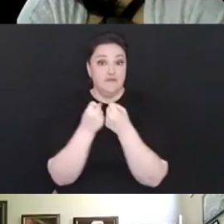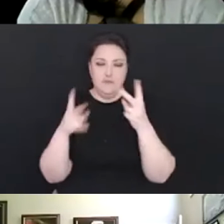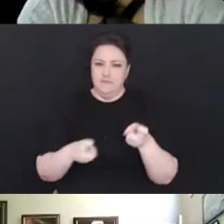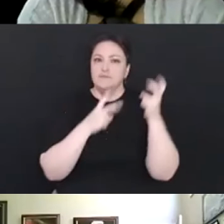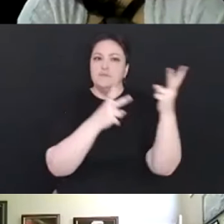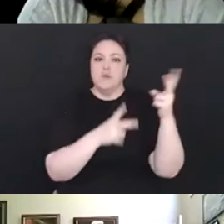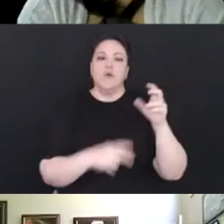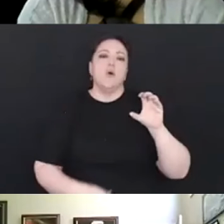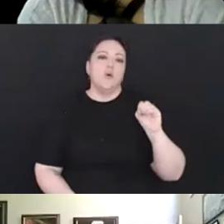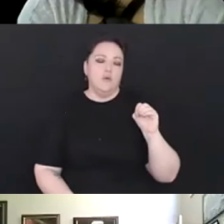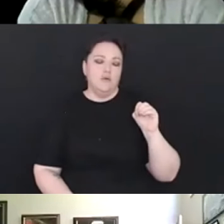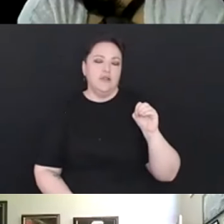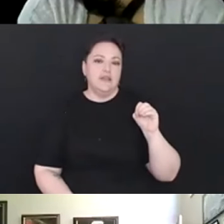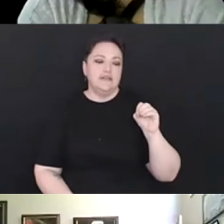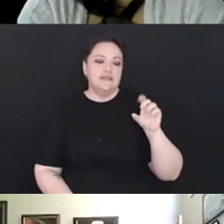Commission.